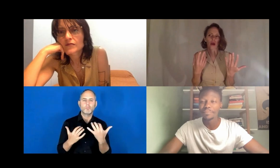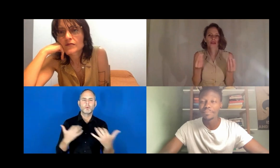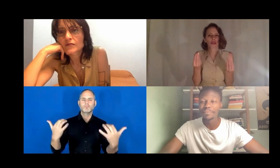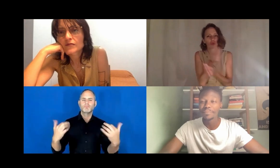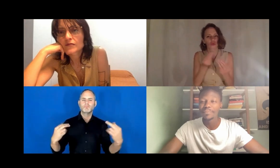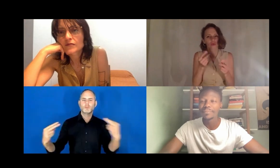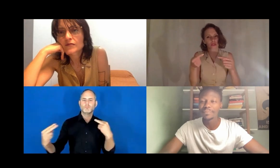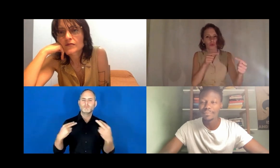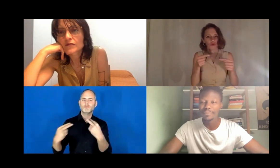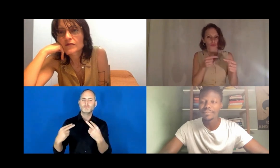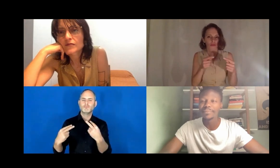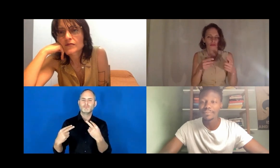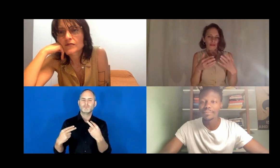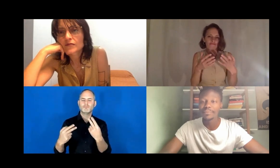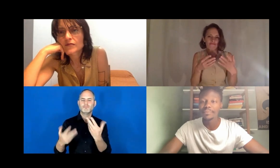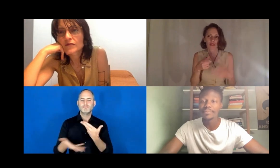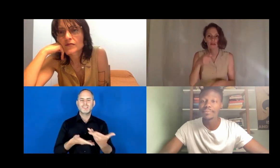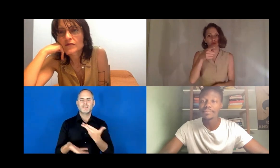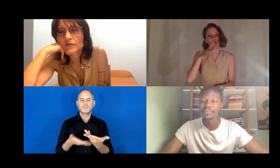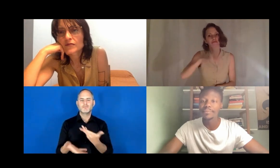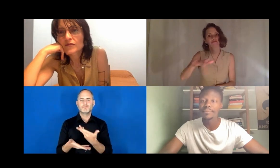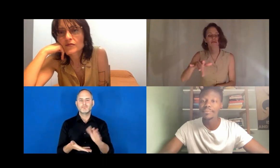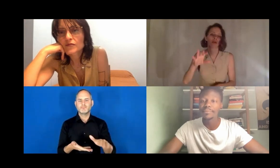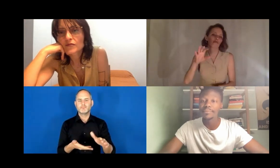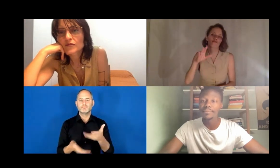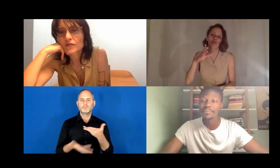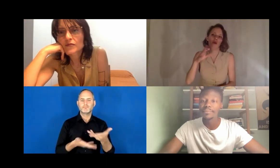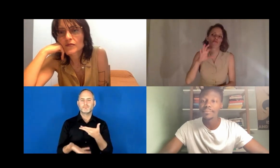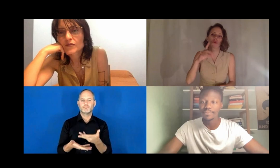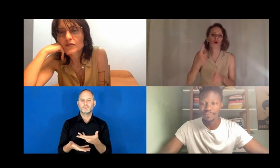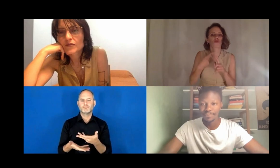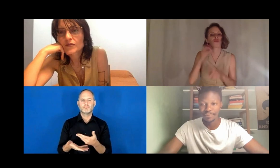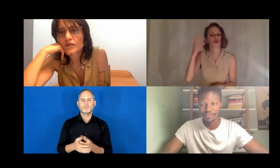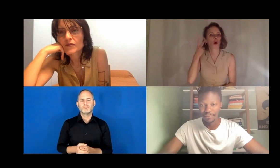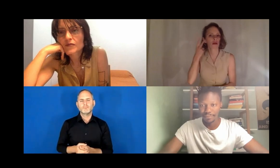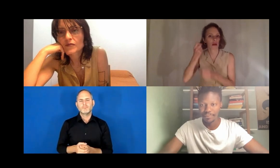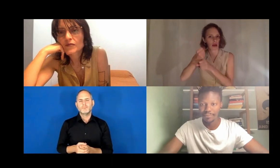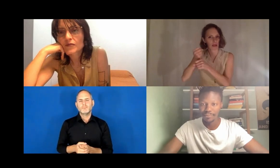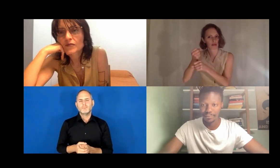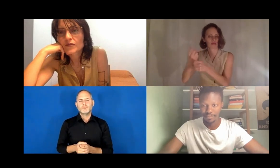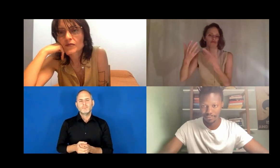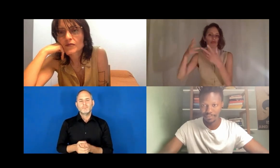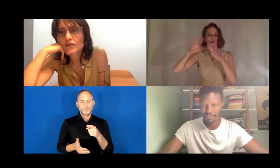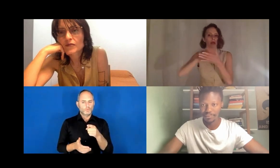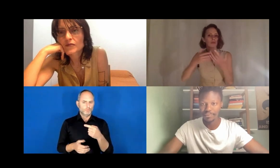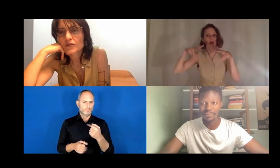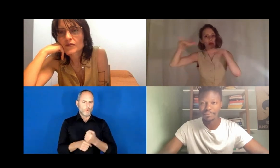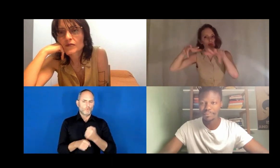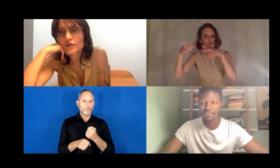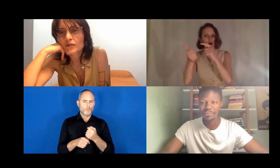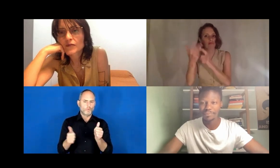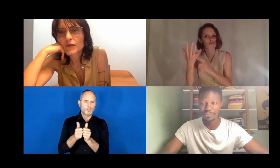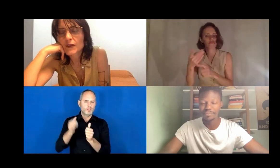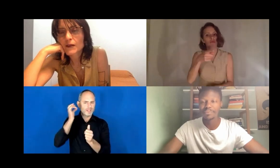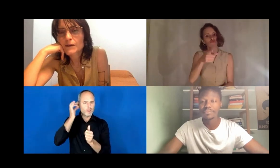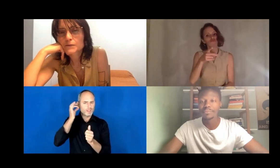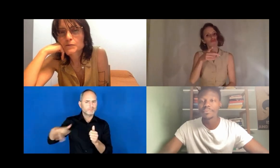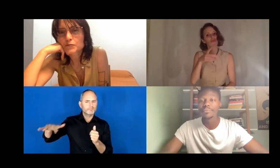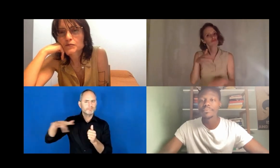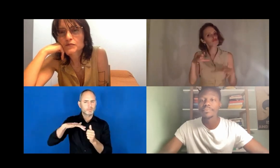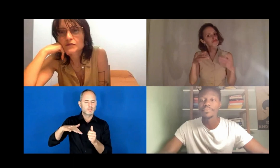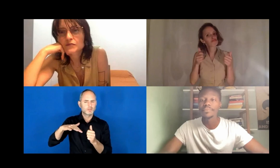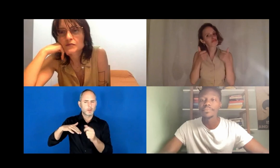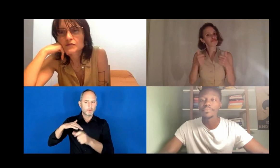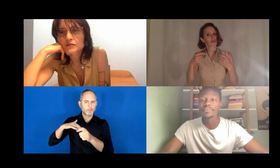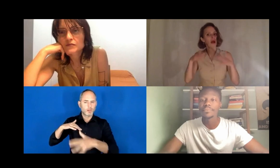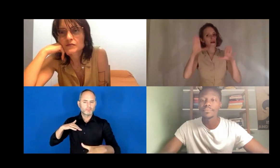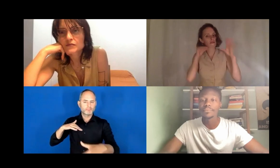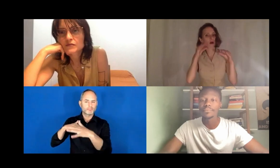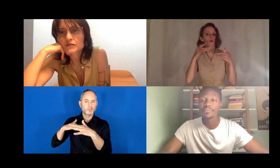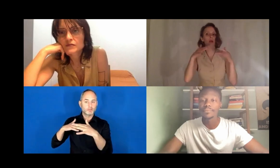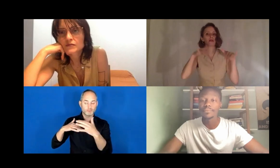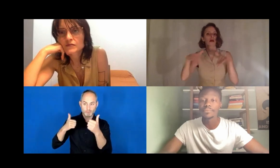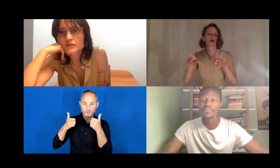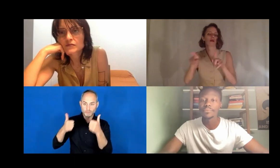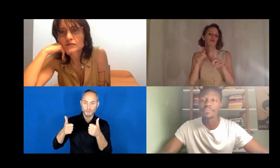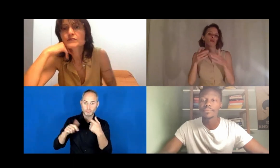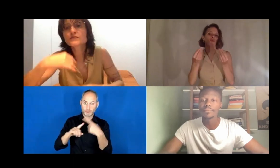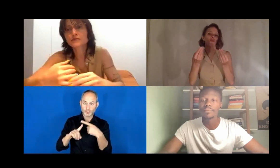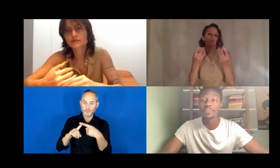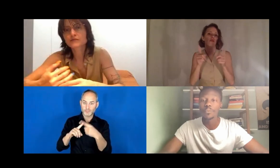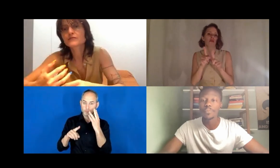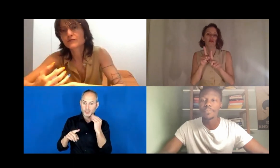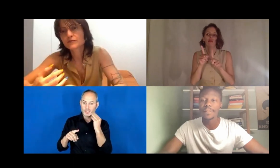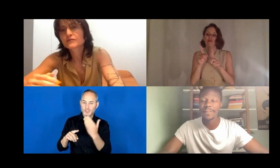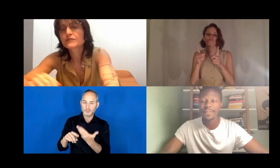Can I ask you - as somebody who has worked in different functions and different roles within the hearing community -